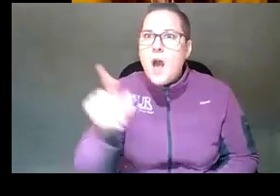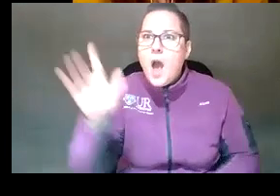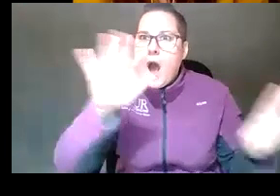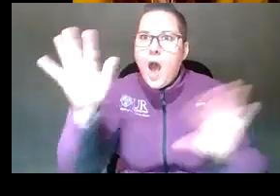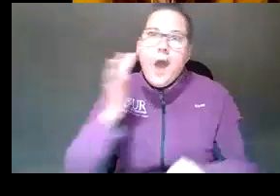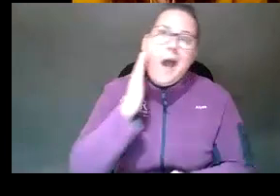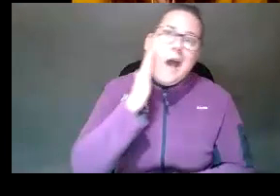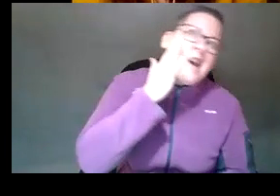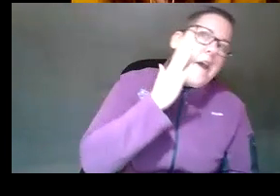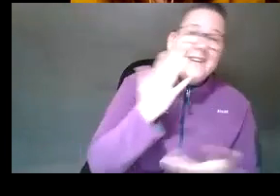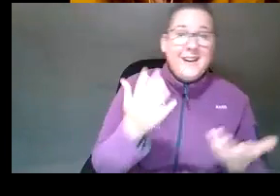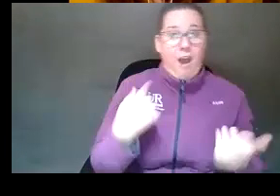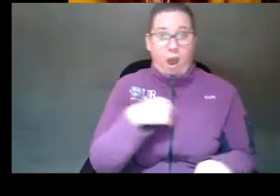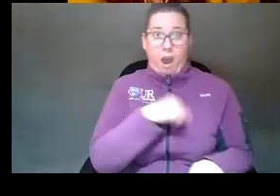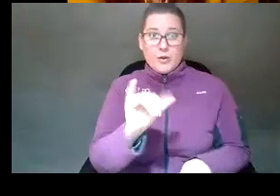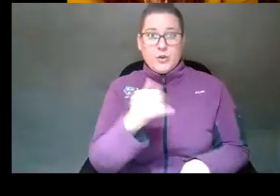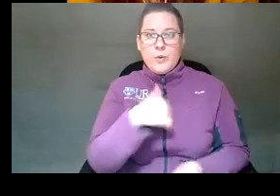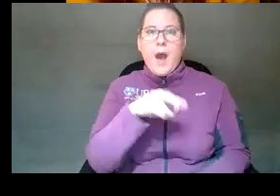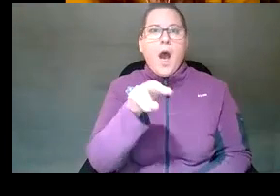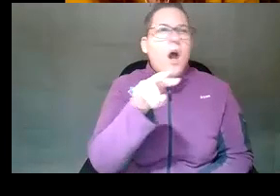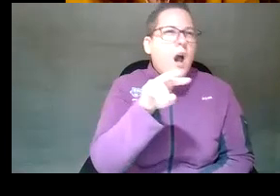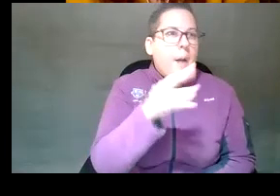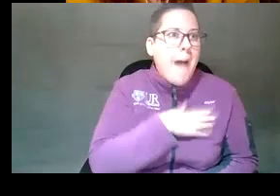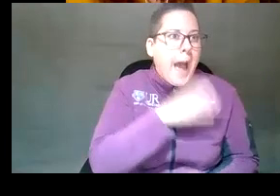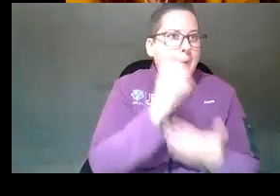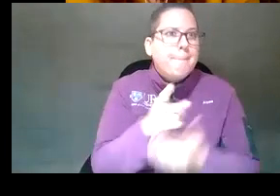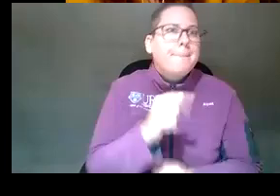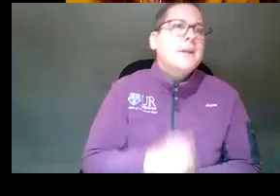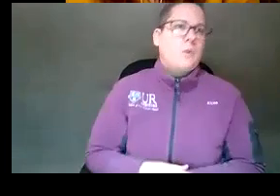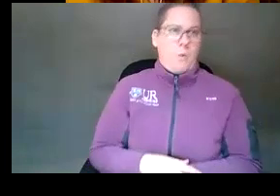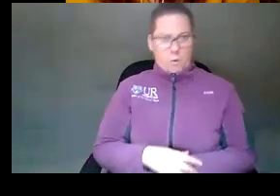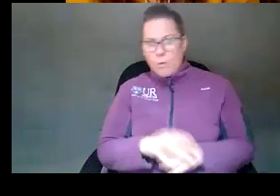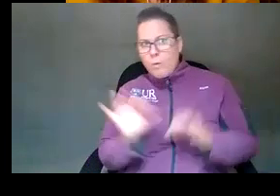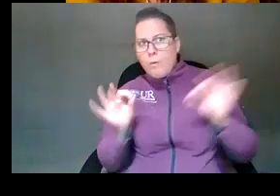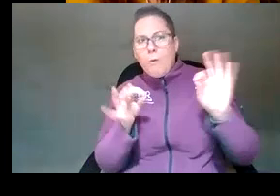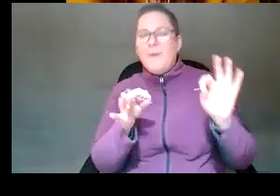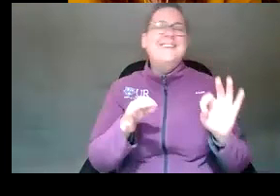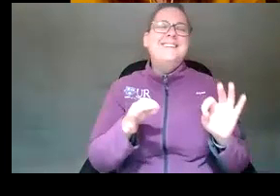we get distracted by watching ourselves as well and so this provider noted that a parent placed